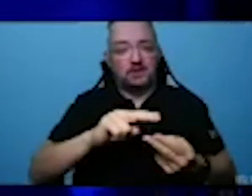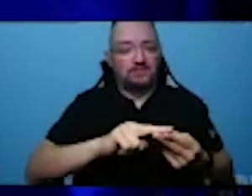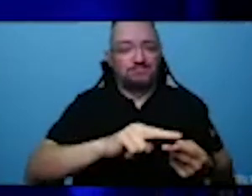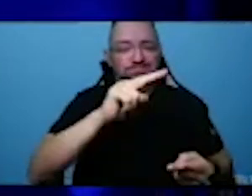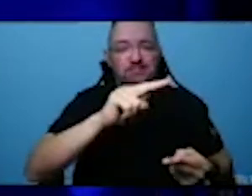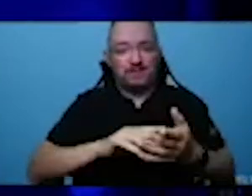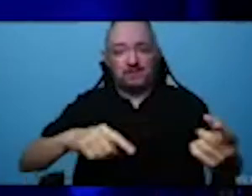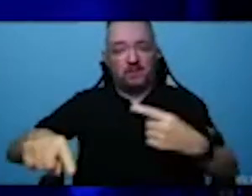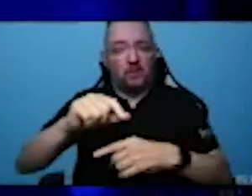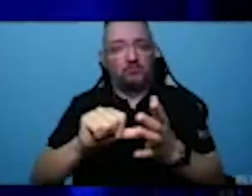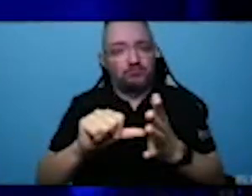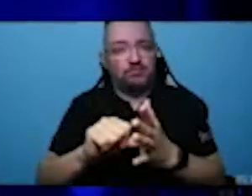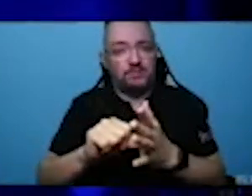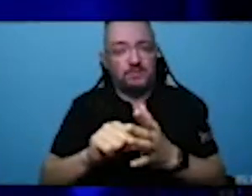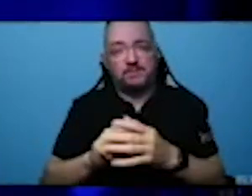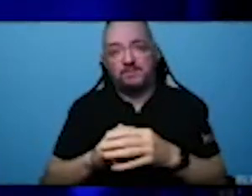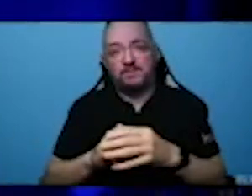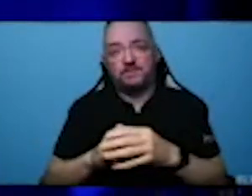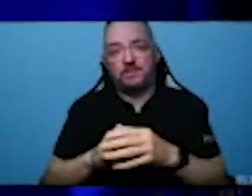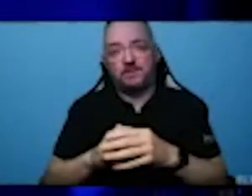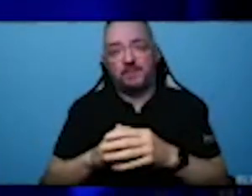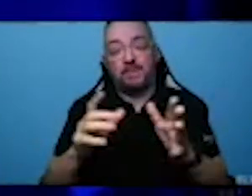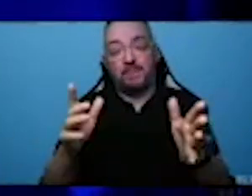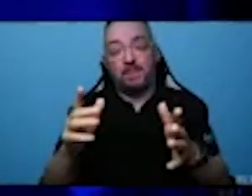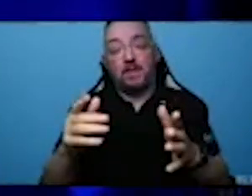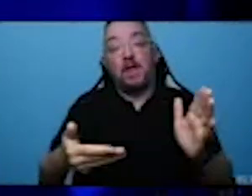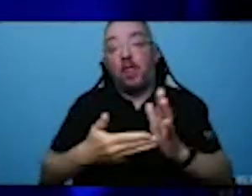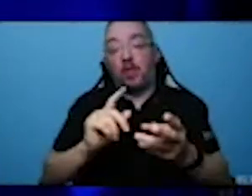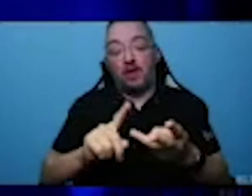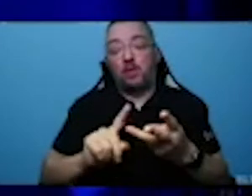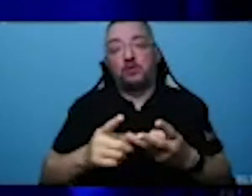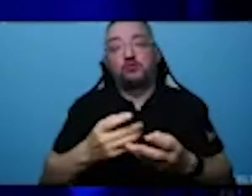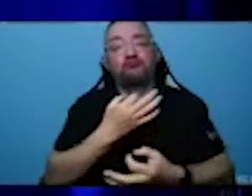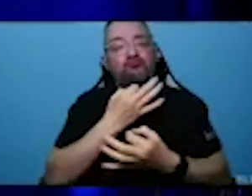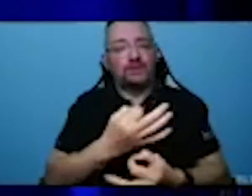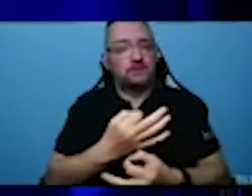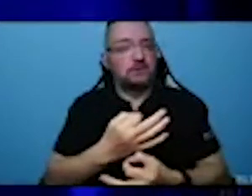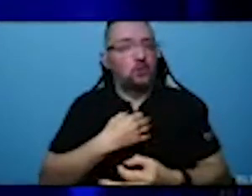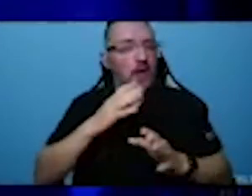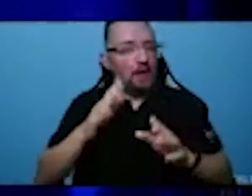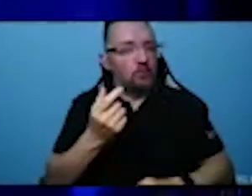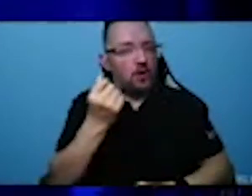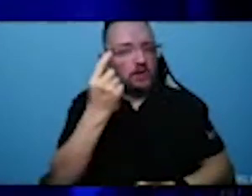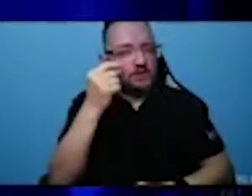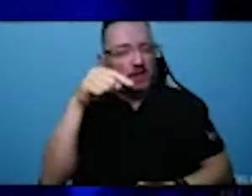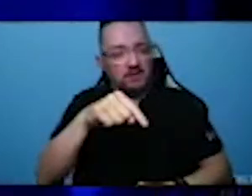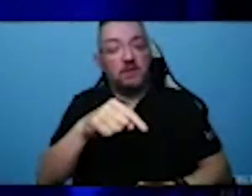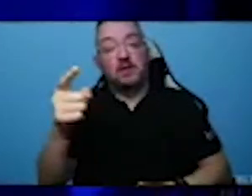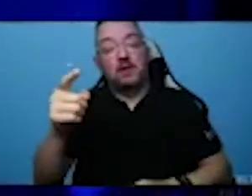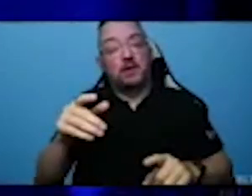We need to understand risk as well. At a national level, governments do tend to understand their risks,